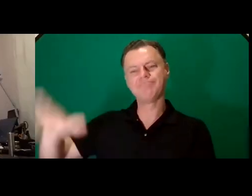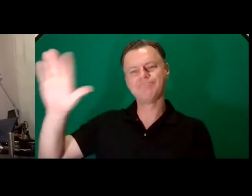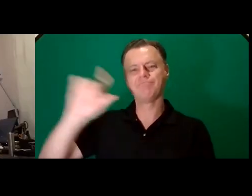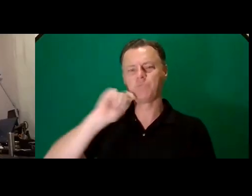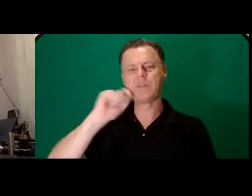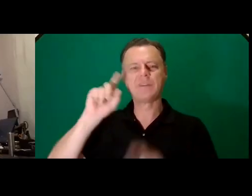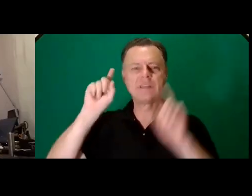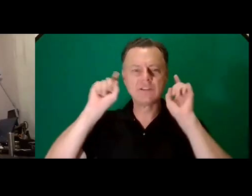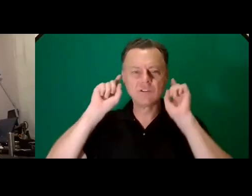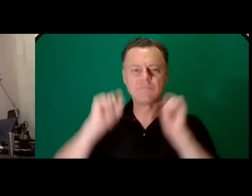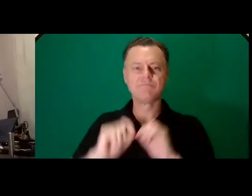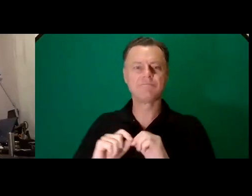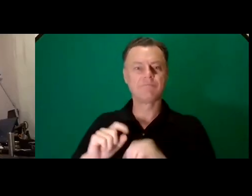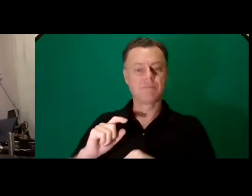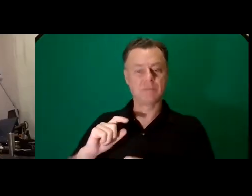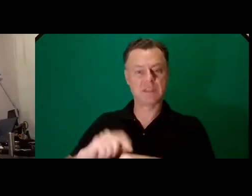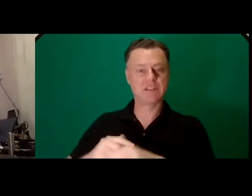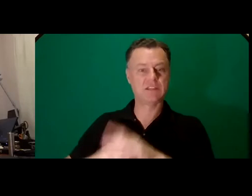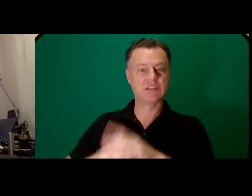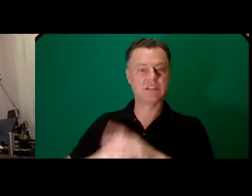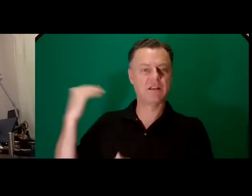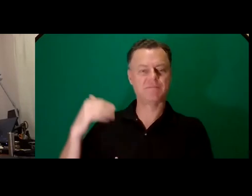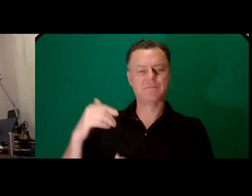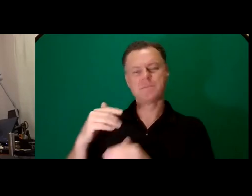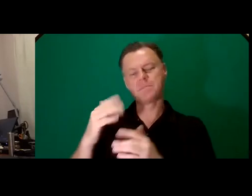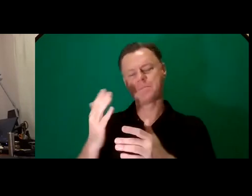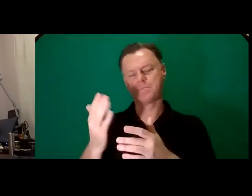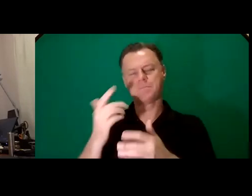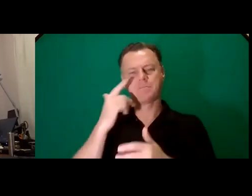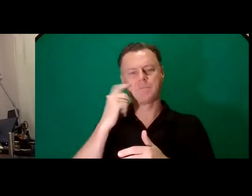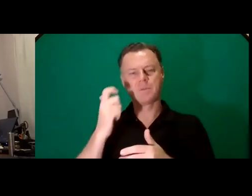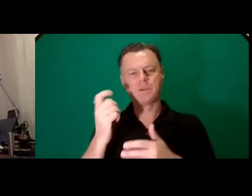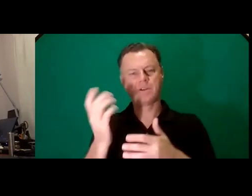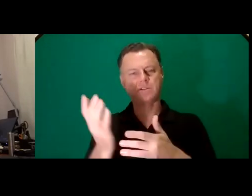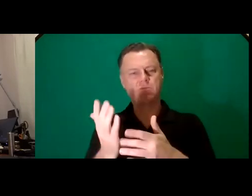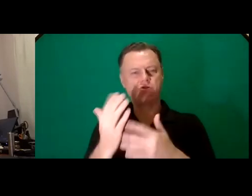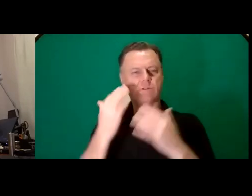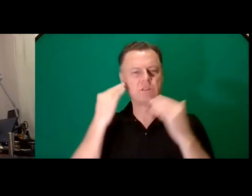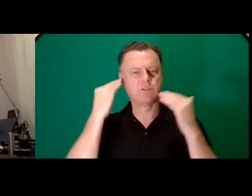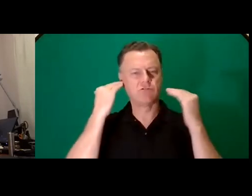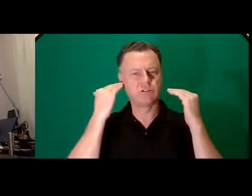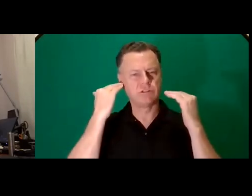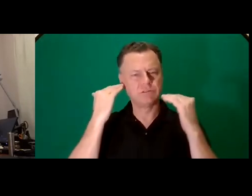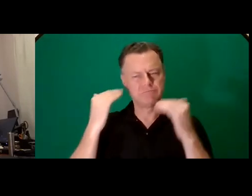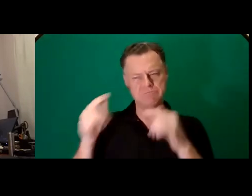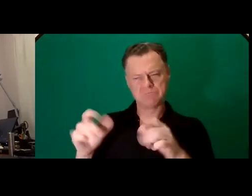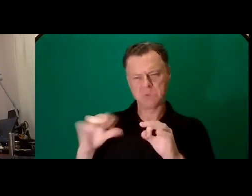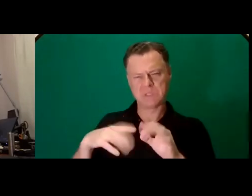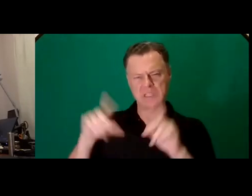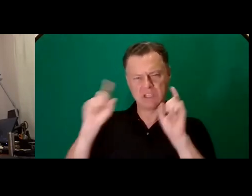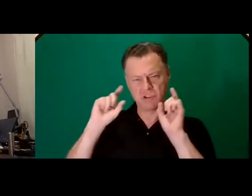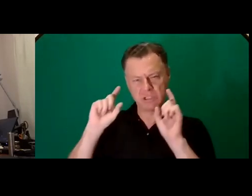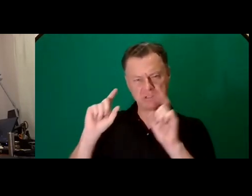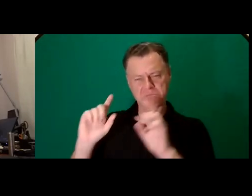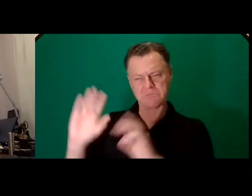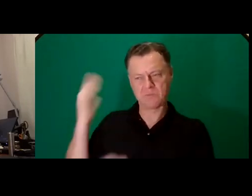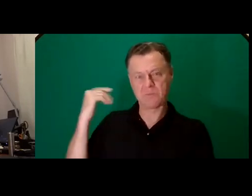to give a child that had a mild or moderate hearing loss hearing aids, whereas now they certainly do.